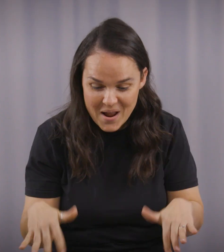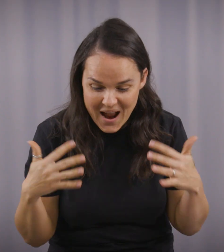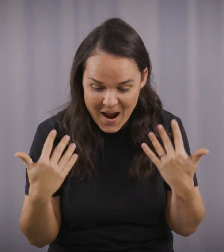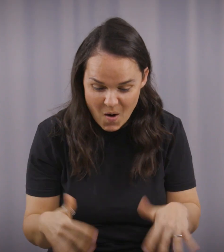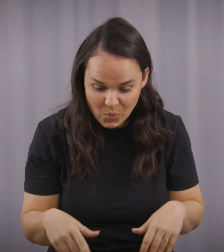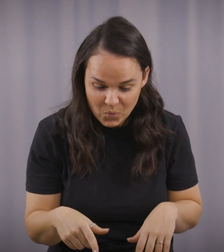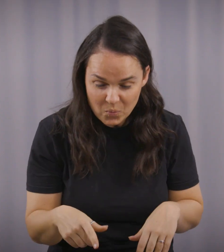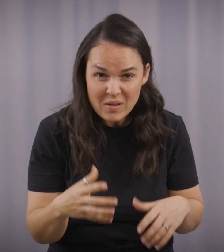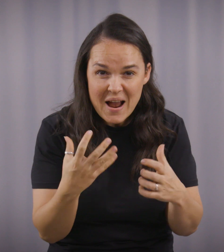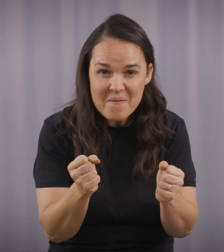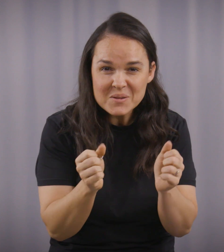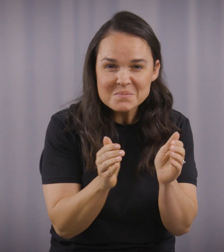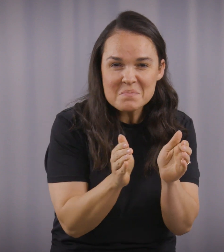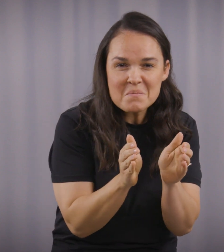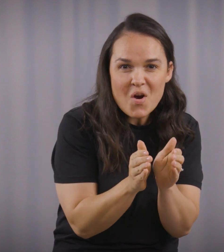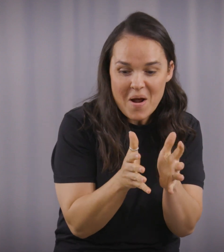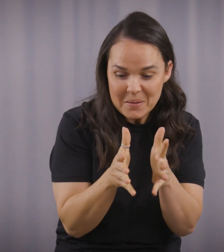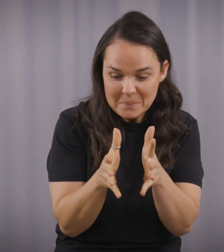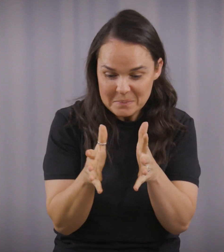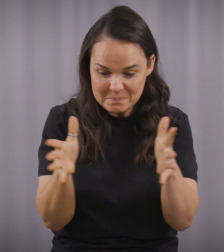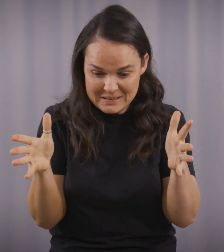Wow, now we have small craters and big craters.